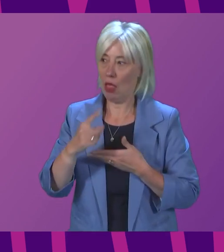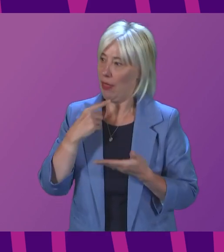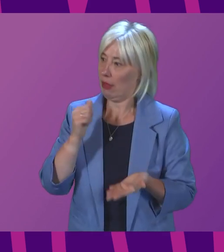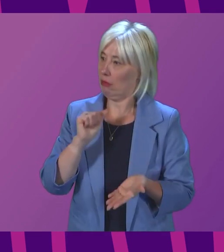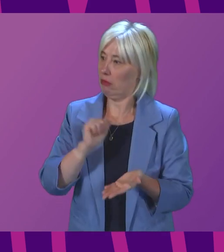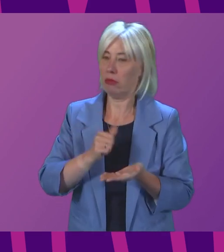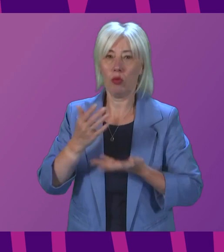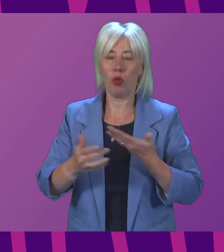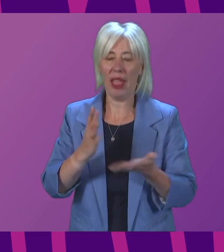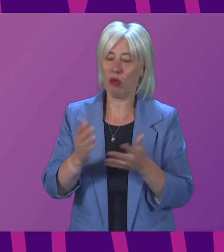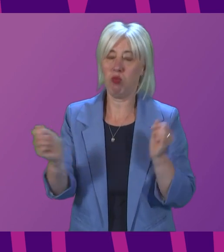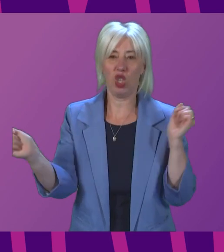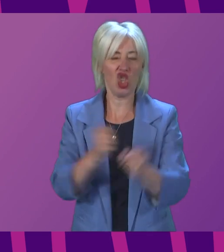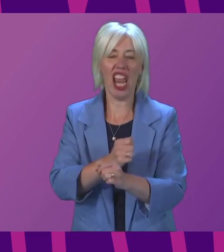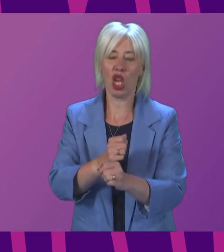as game changing.